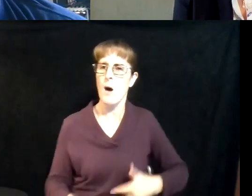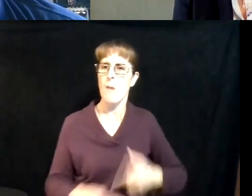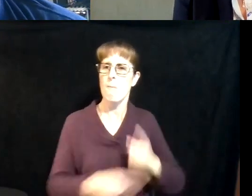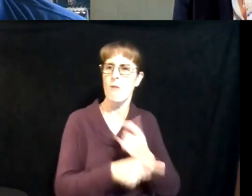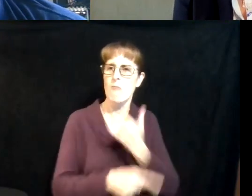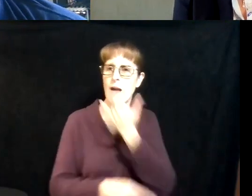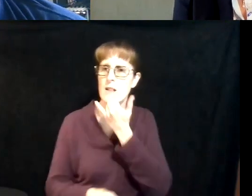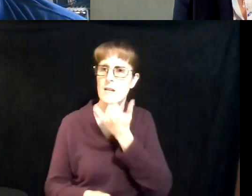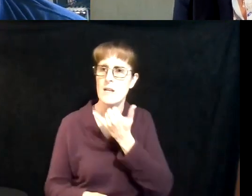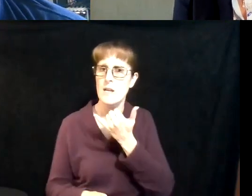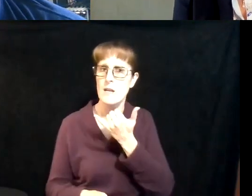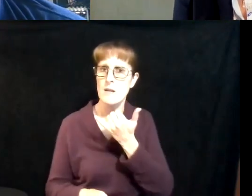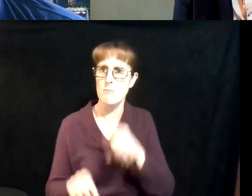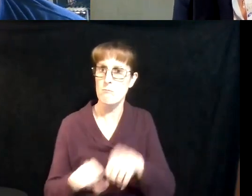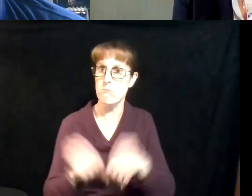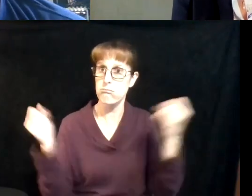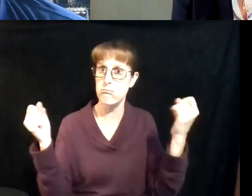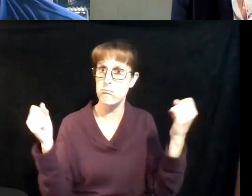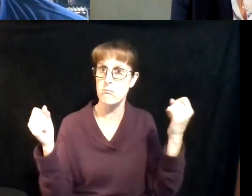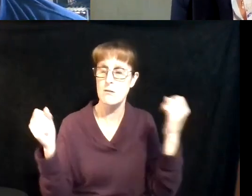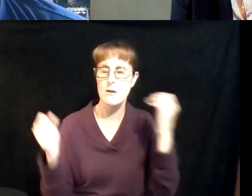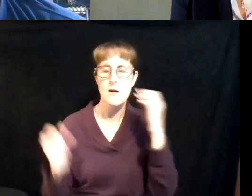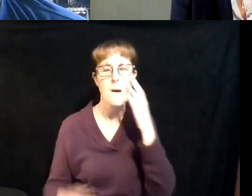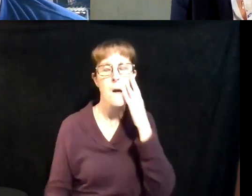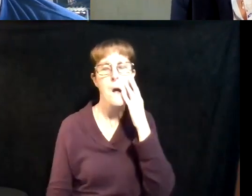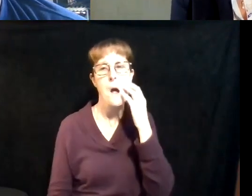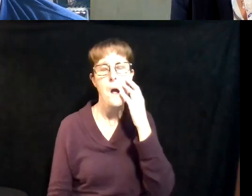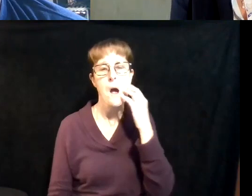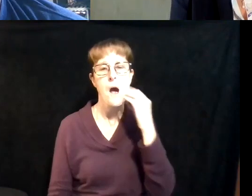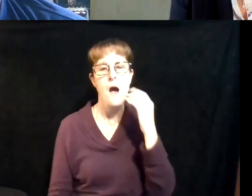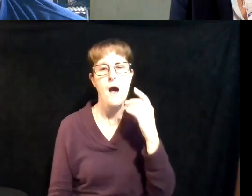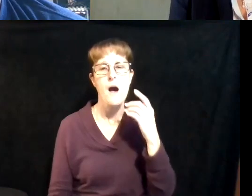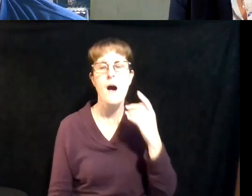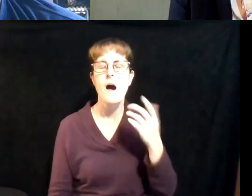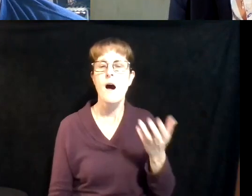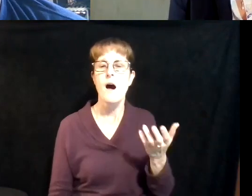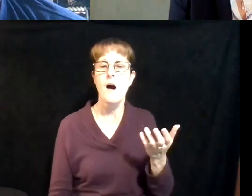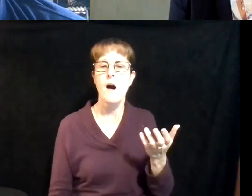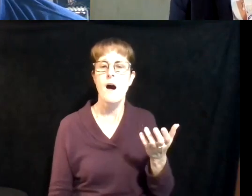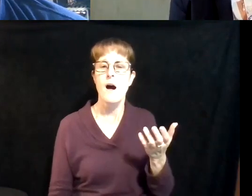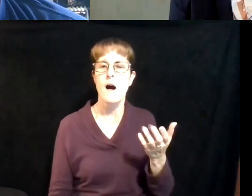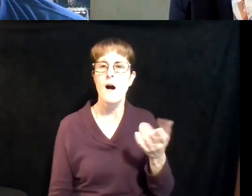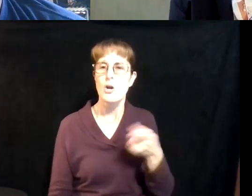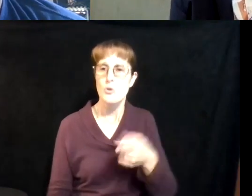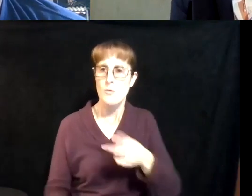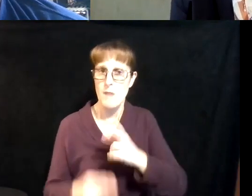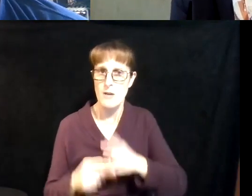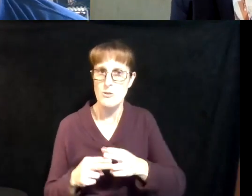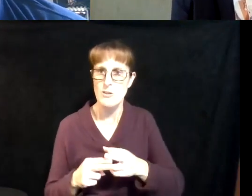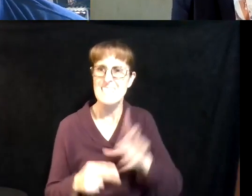and fit within this theme that you're raising of disabled people as the other.